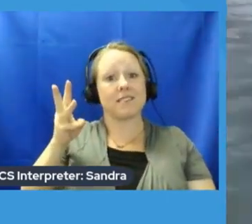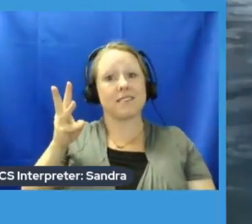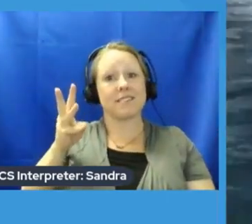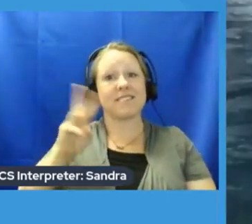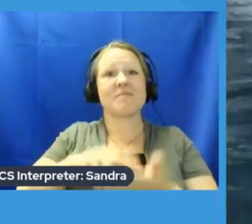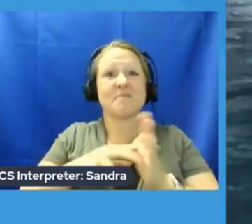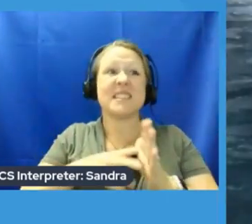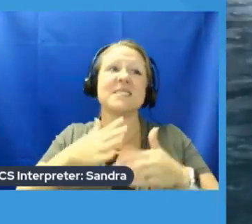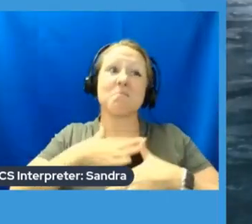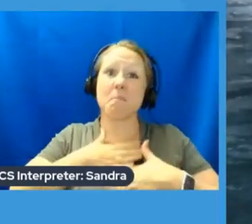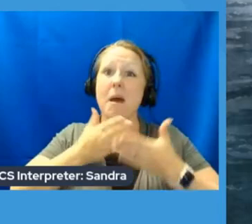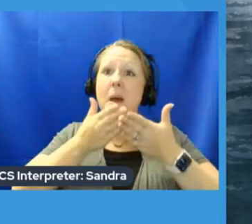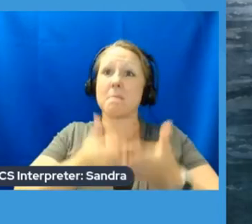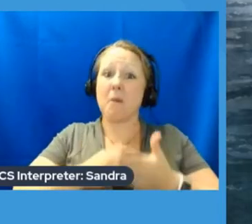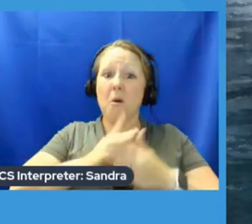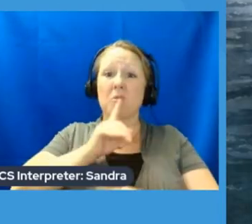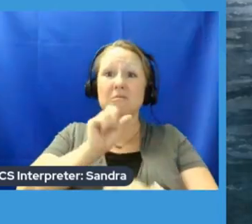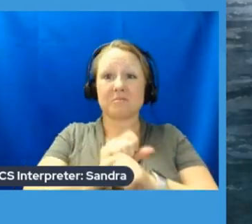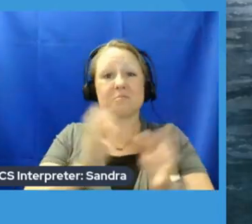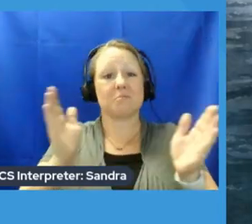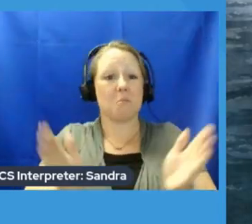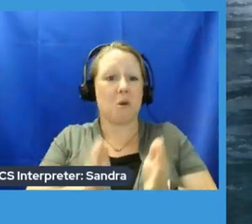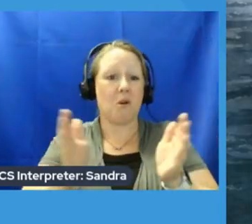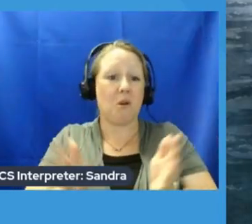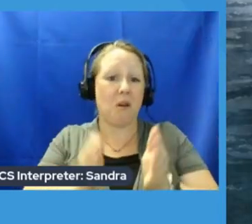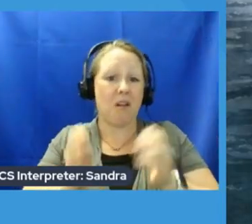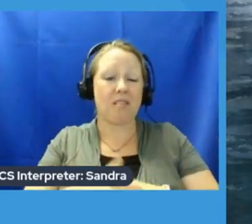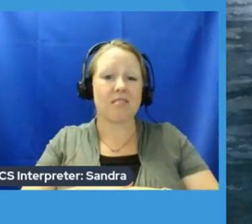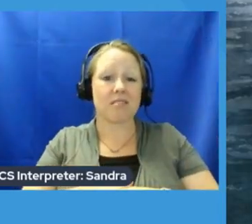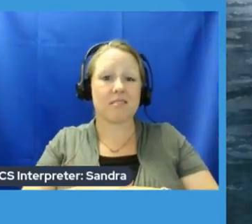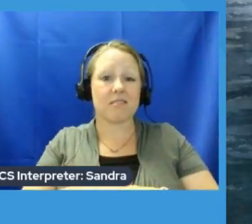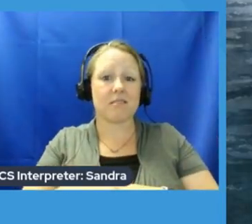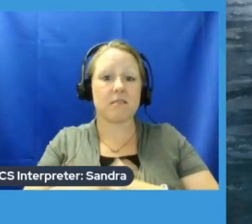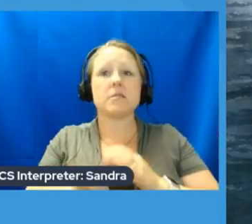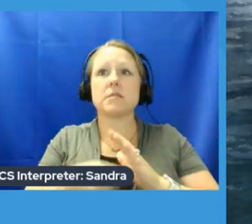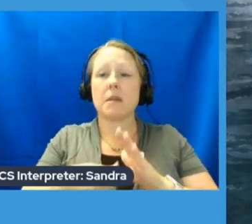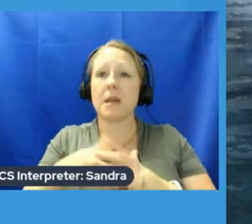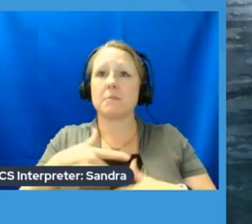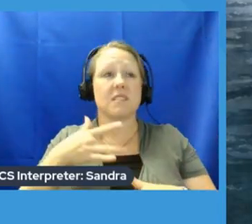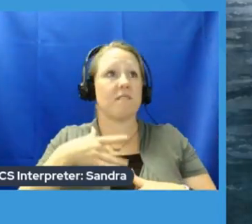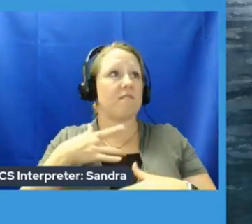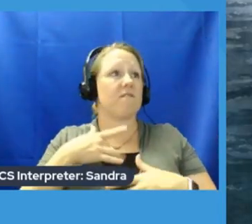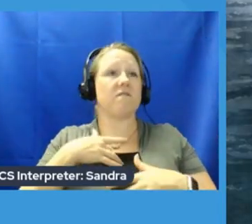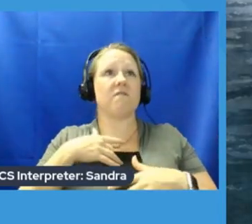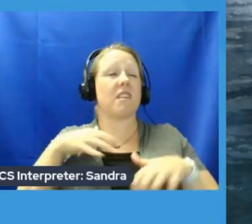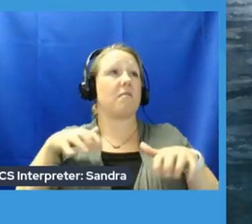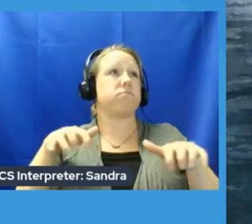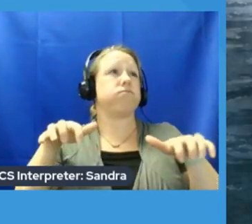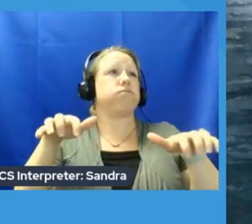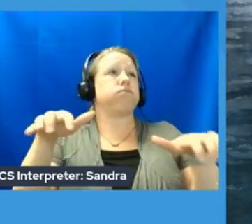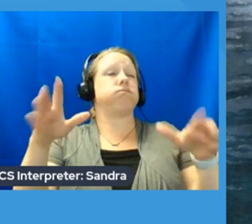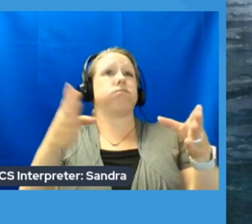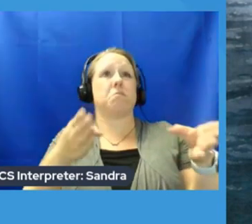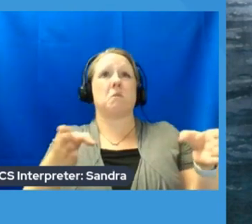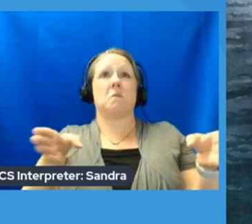It does sometimes seem as though the sea is wide and that we have a long way to go to make early childhood inclusion